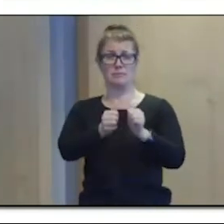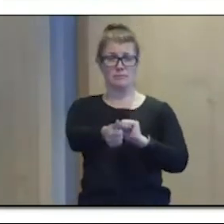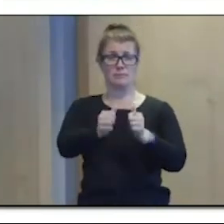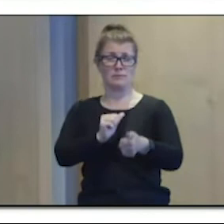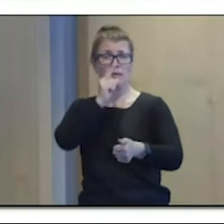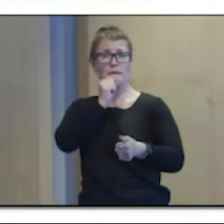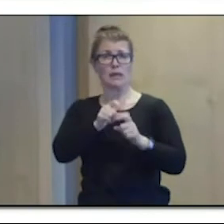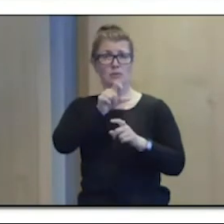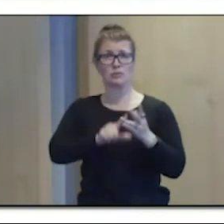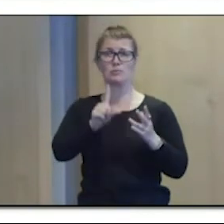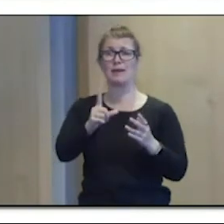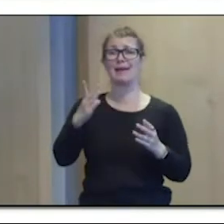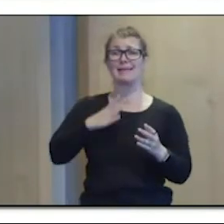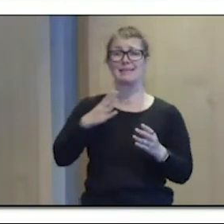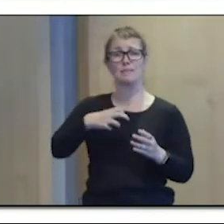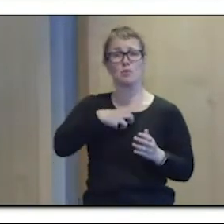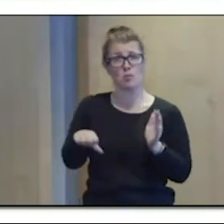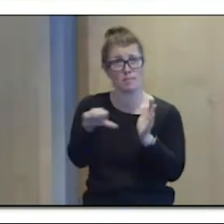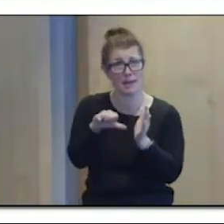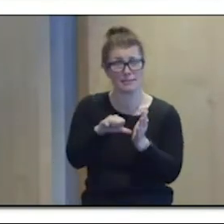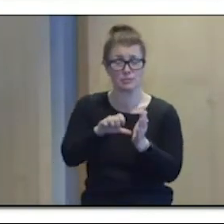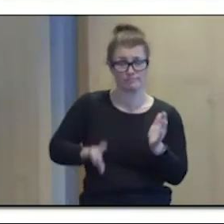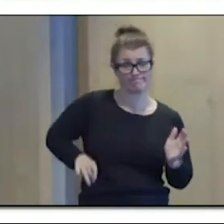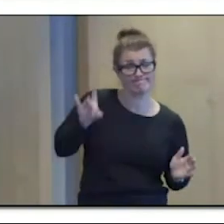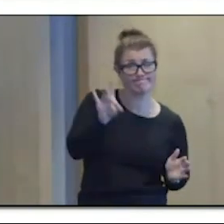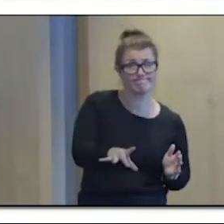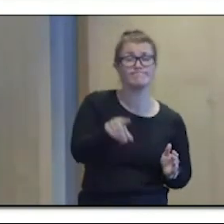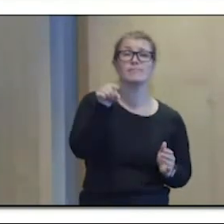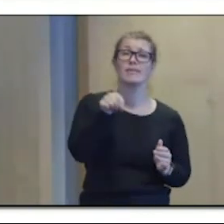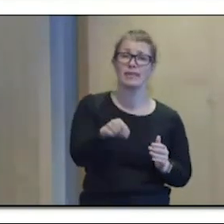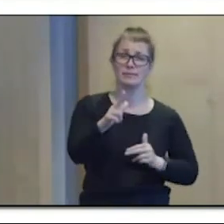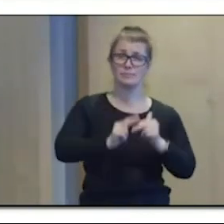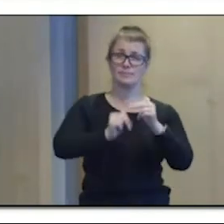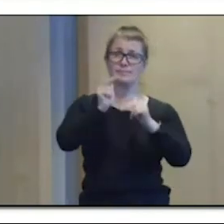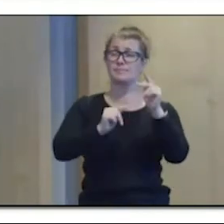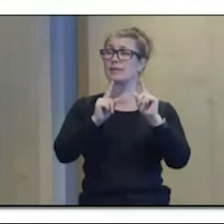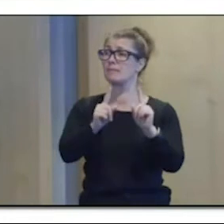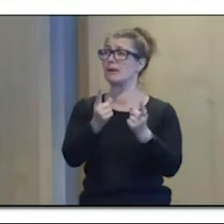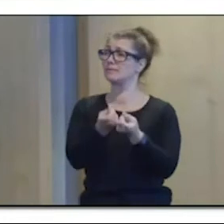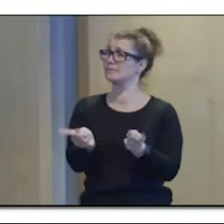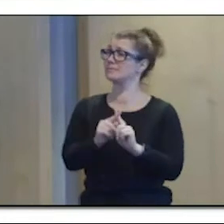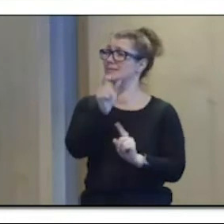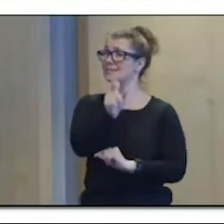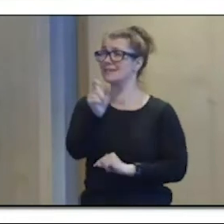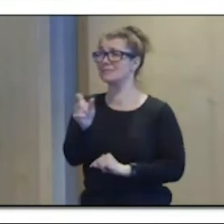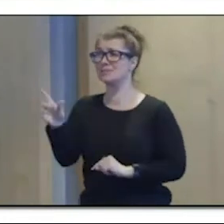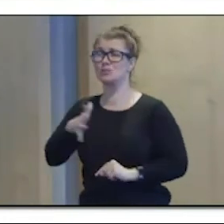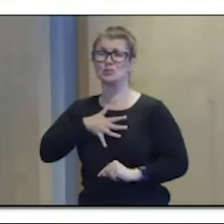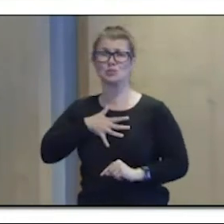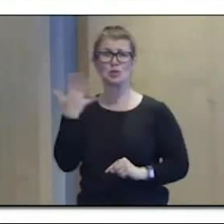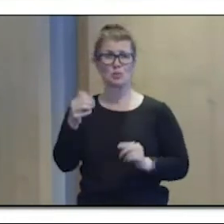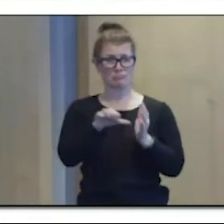need to invest in that. But us customers we don't want to pay more for our electricity